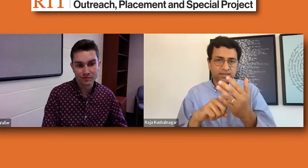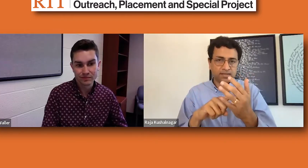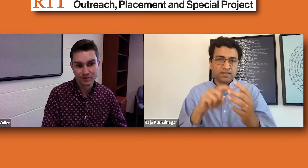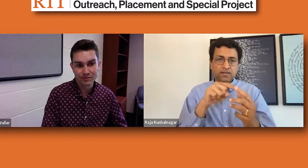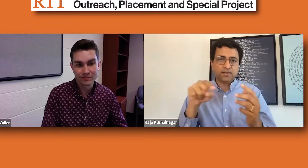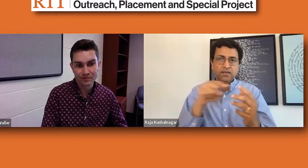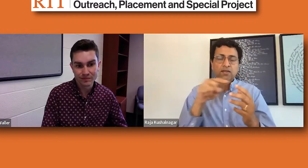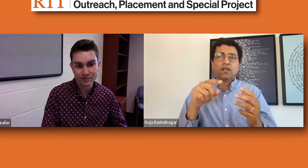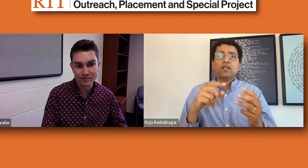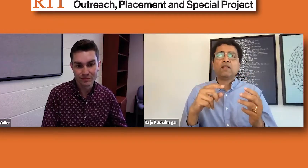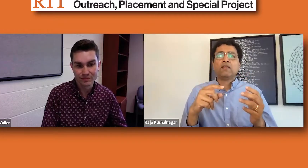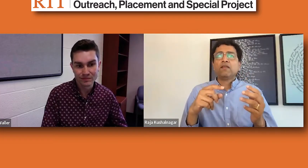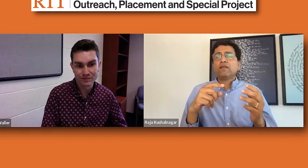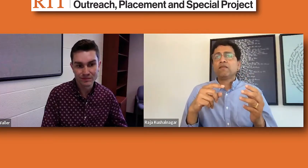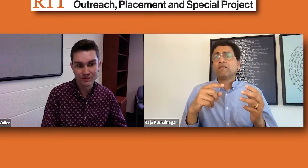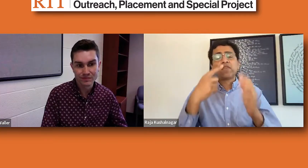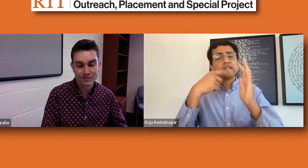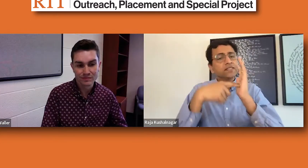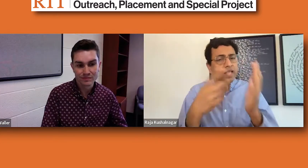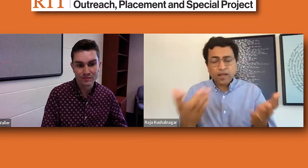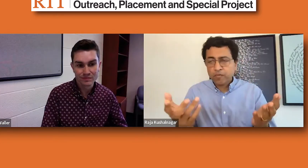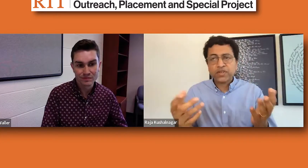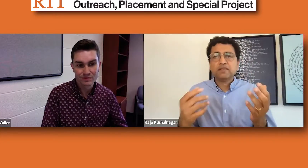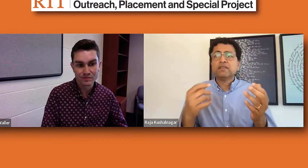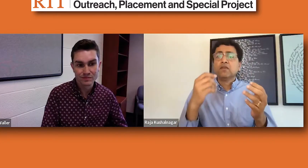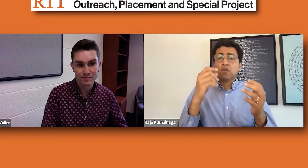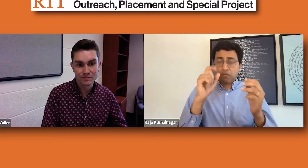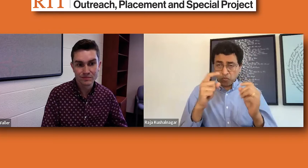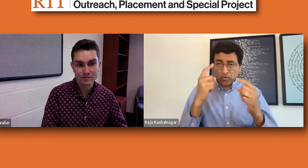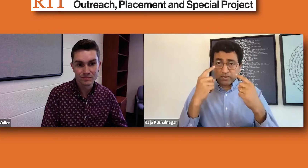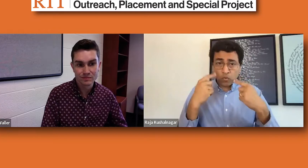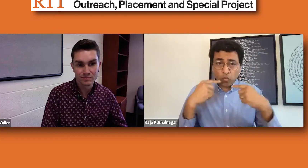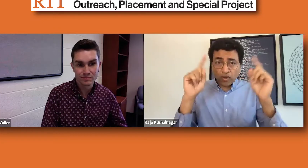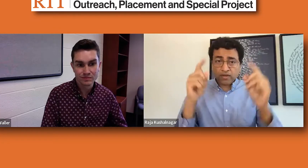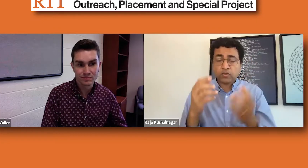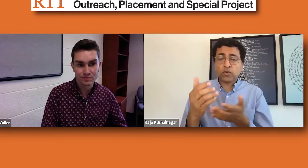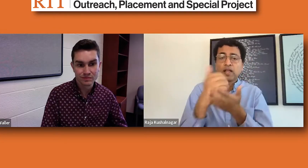for ASL recognition. Let me just give you an example.